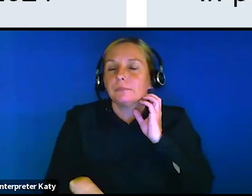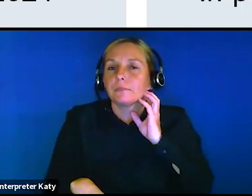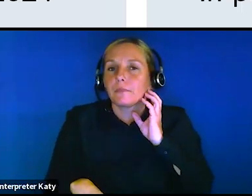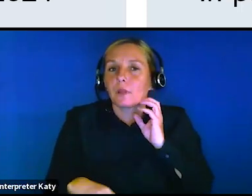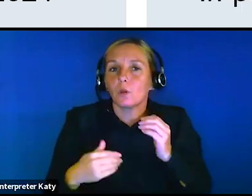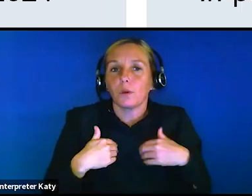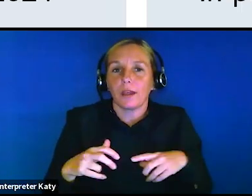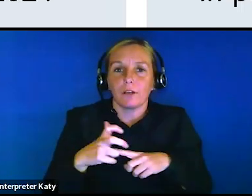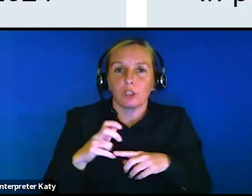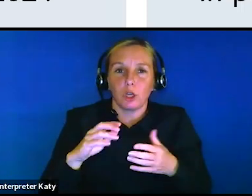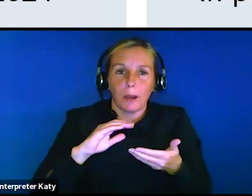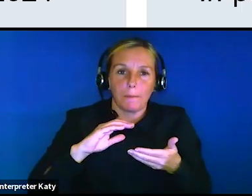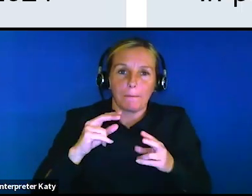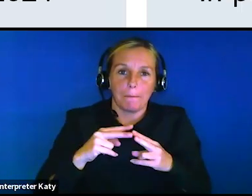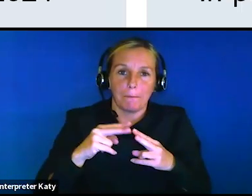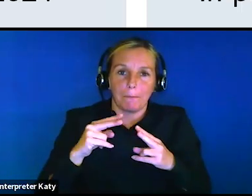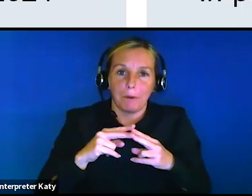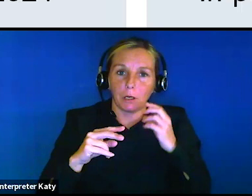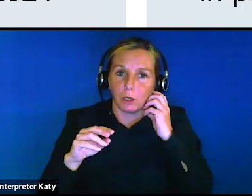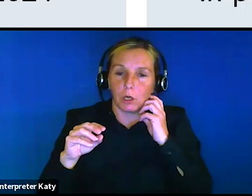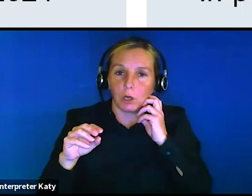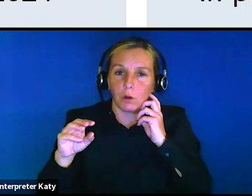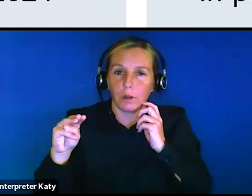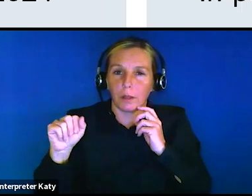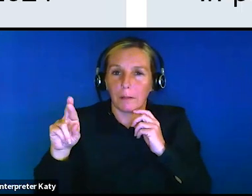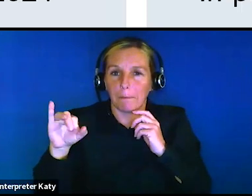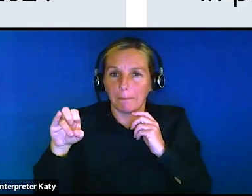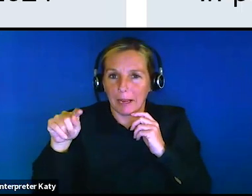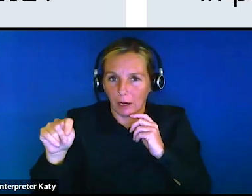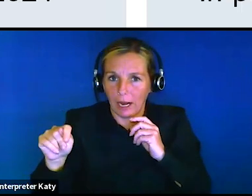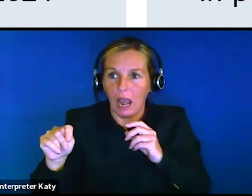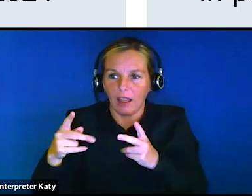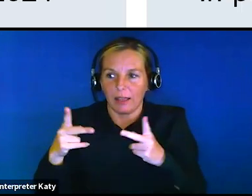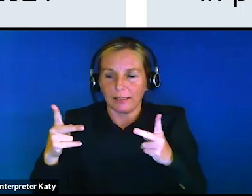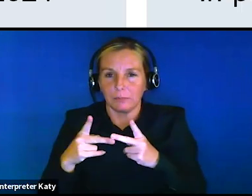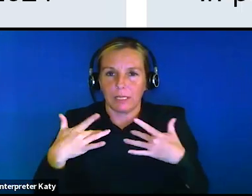Starr Pass Marriott in Tucson, which is where the event will be held.